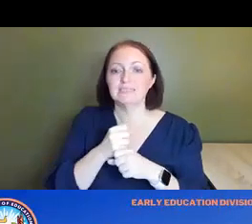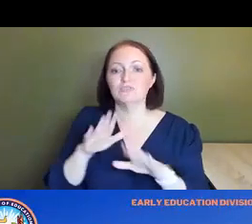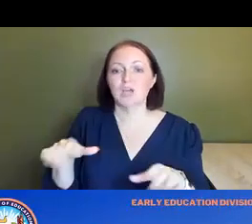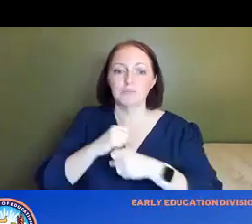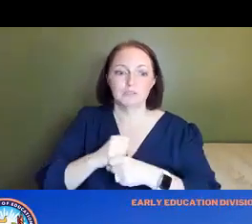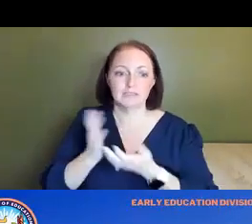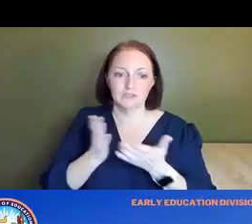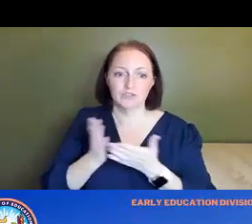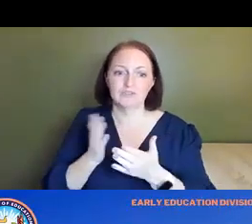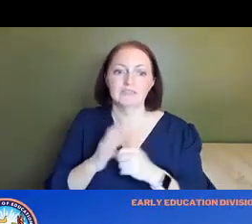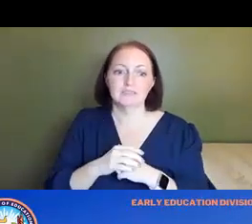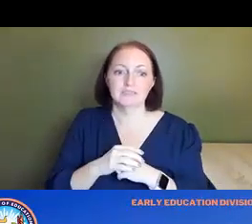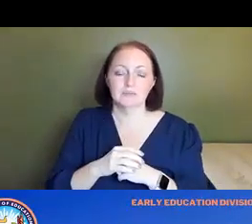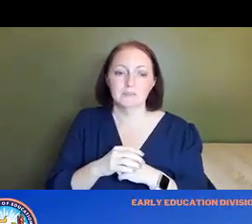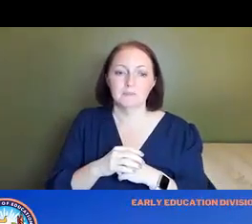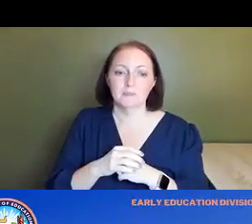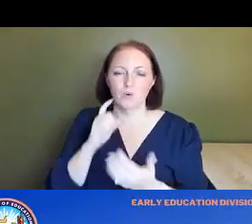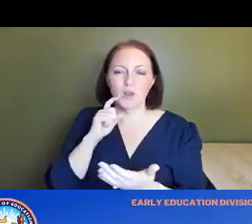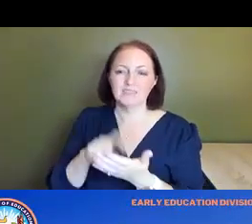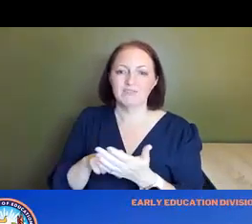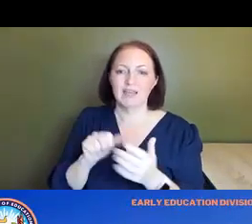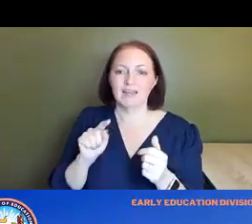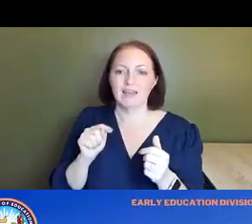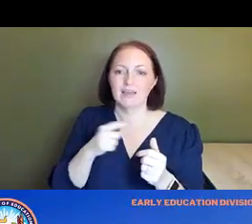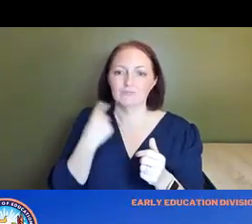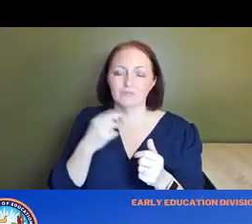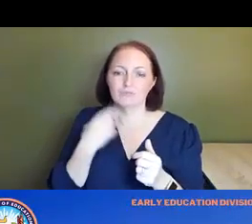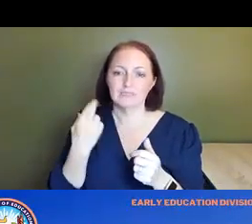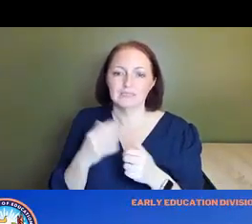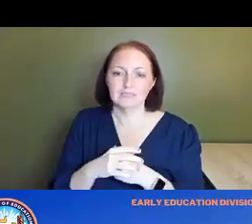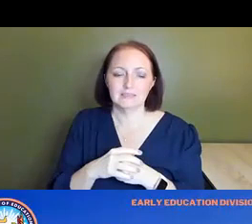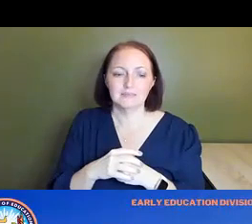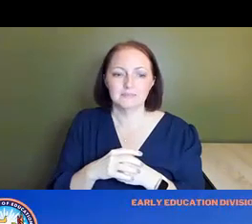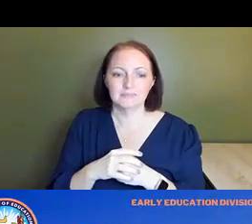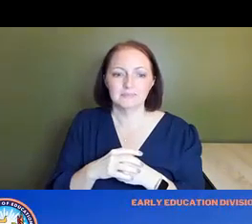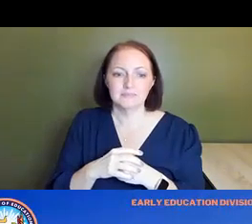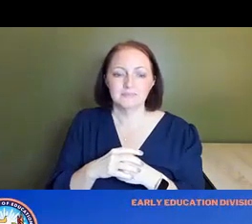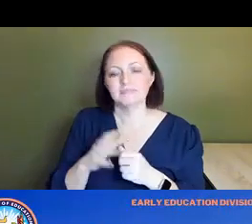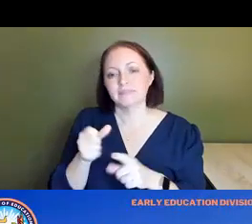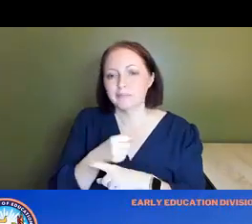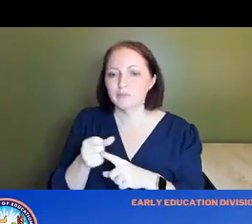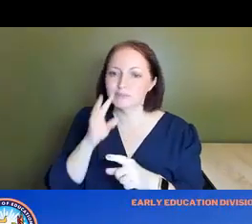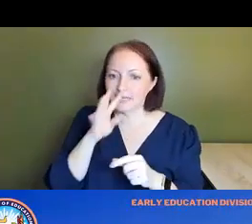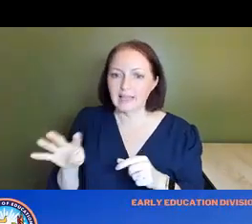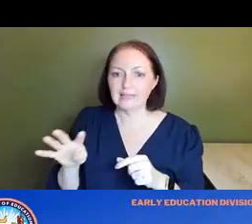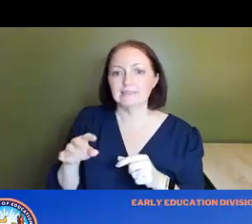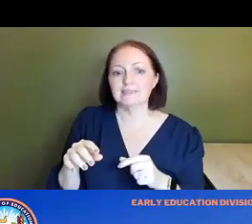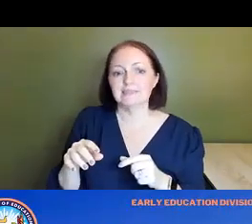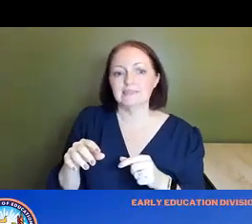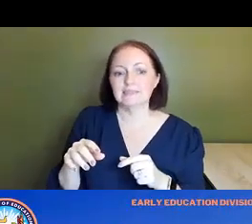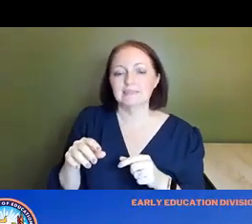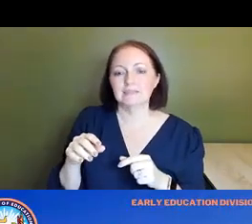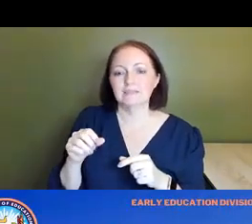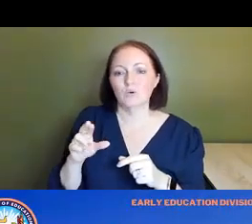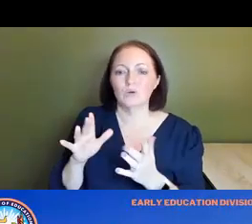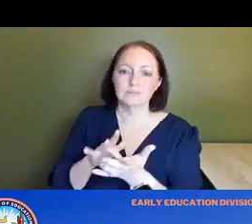services or are identified as as being abused neglected or exploited or at risk of being